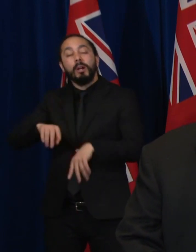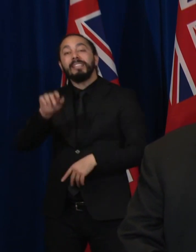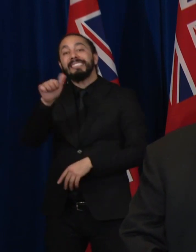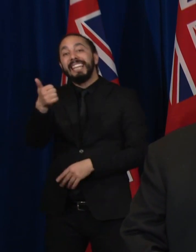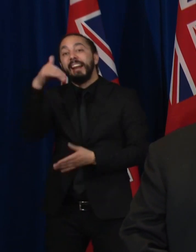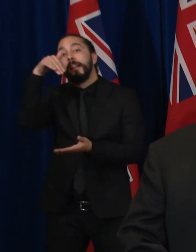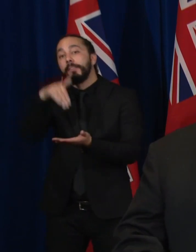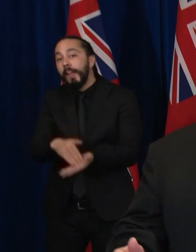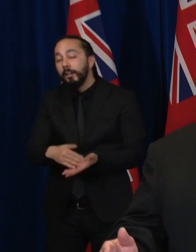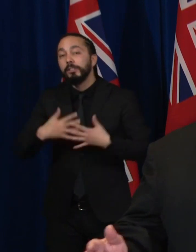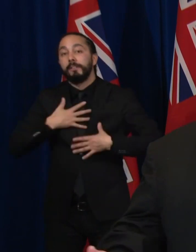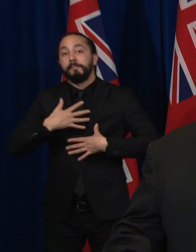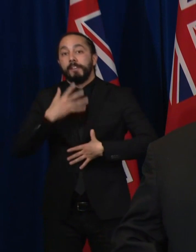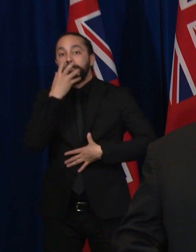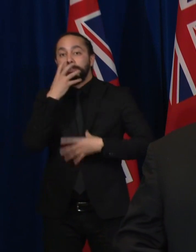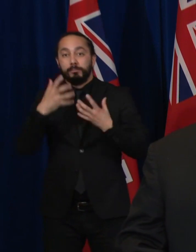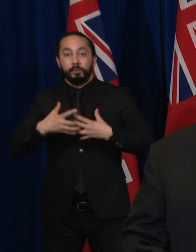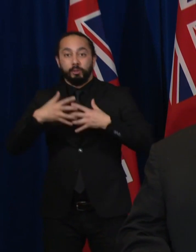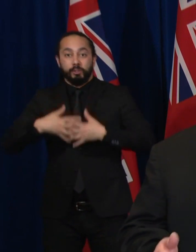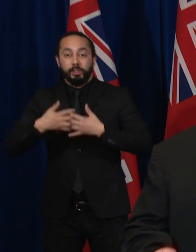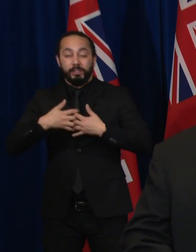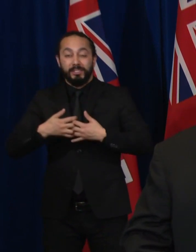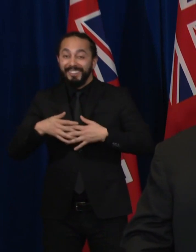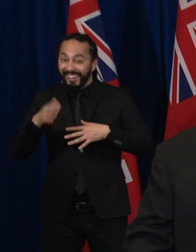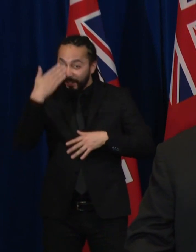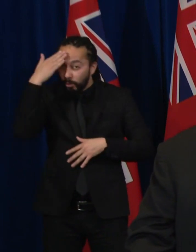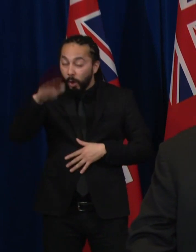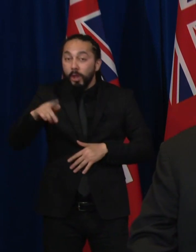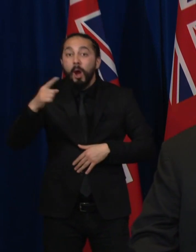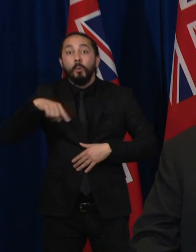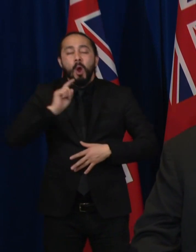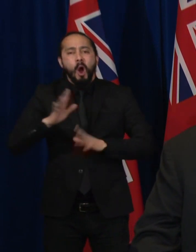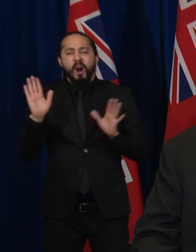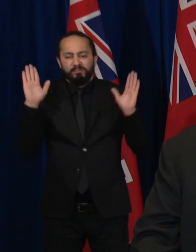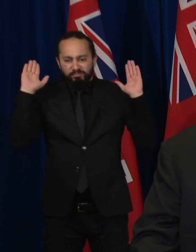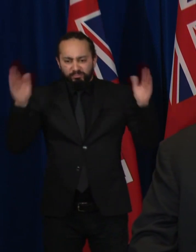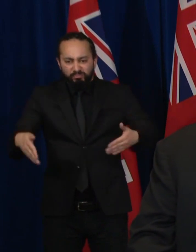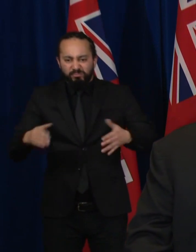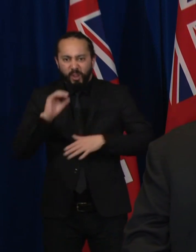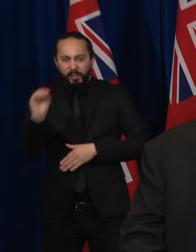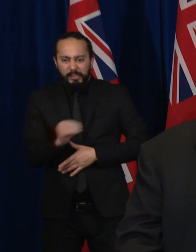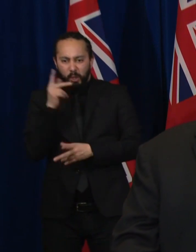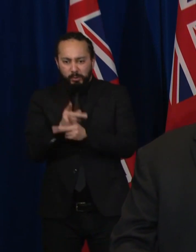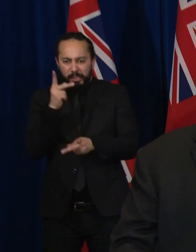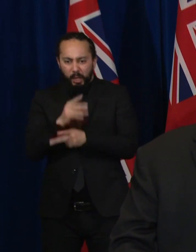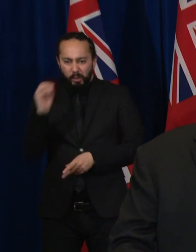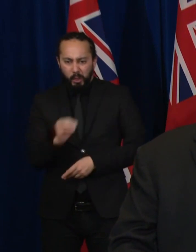We're going to take care of the rest of the province. I had a conference call with all the premiers yesterday.